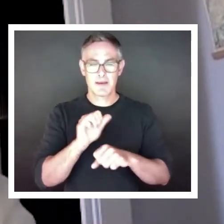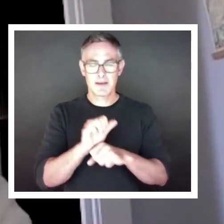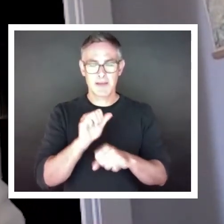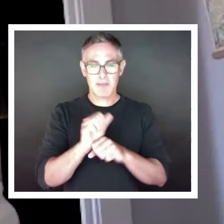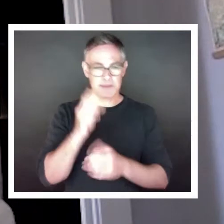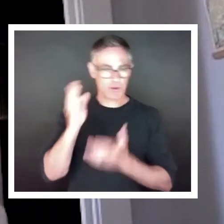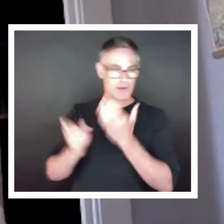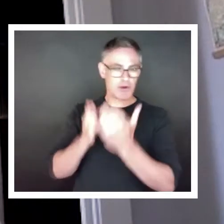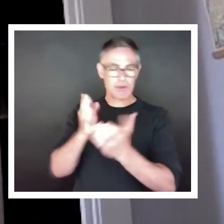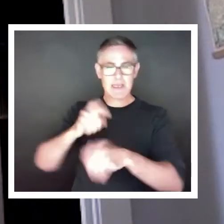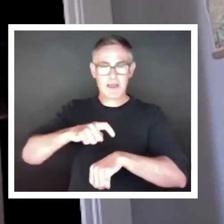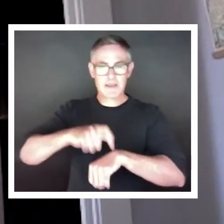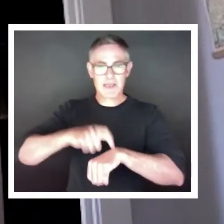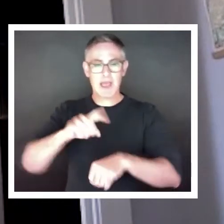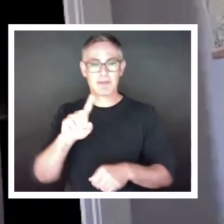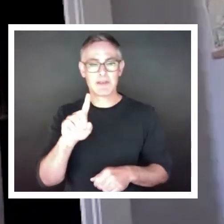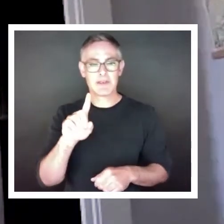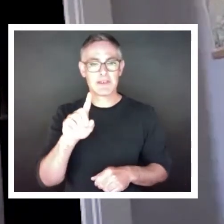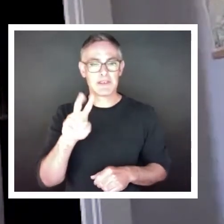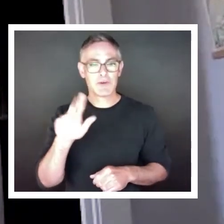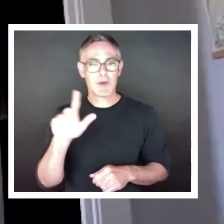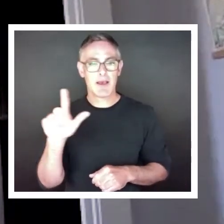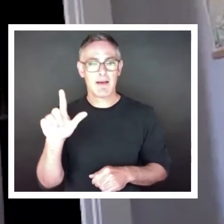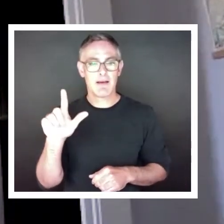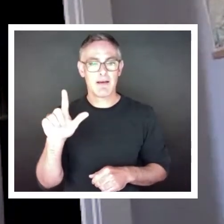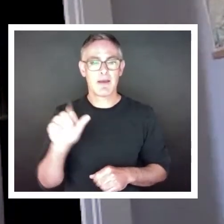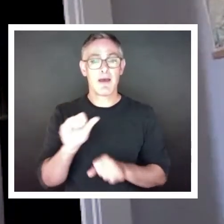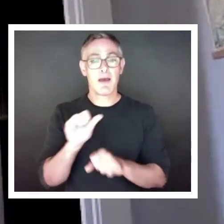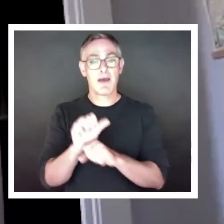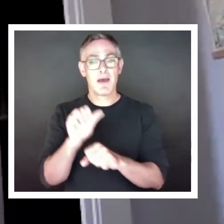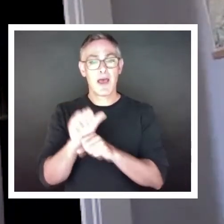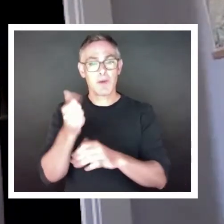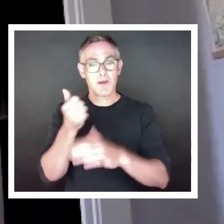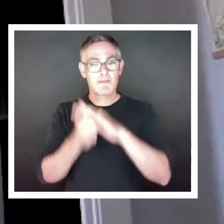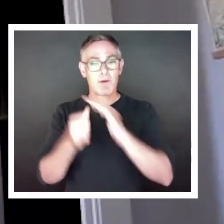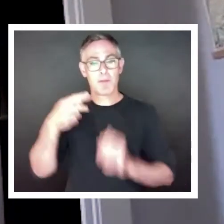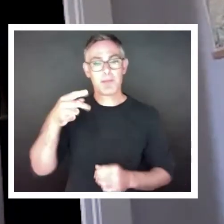I work for the play for about three years.